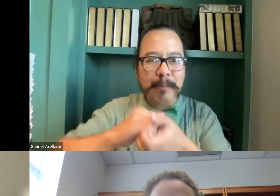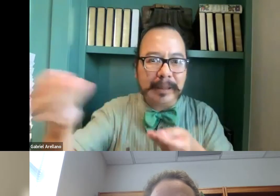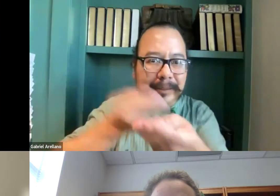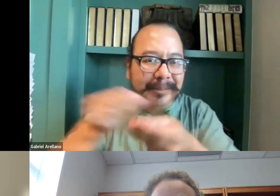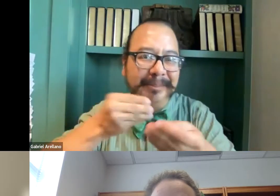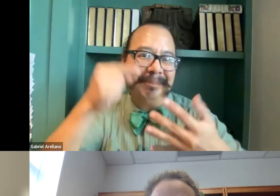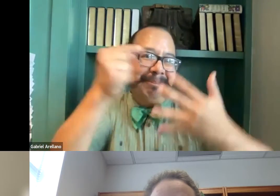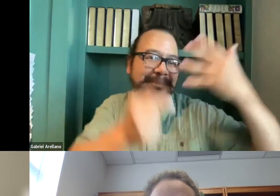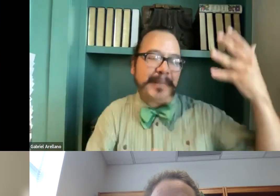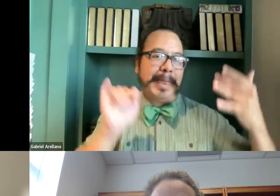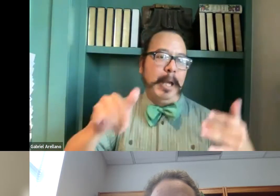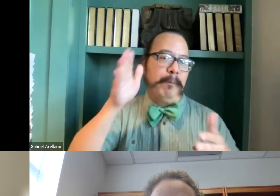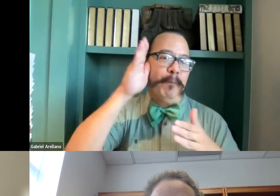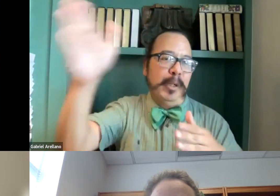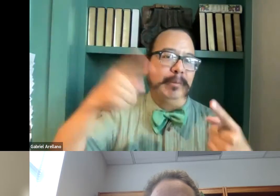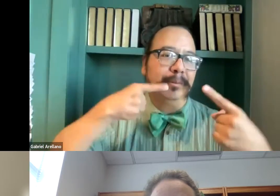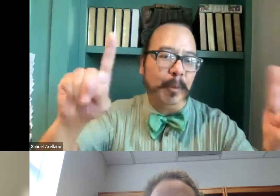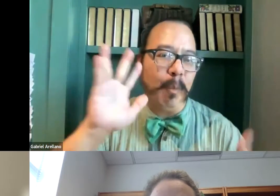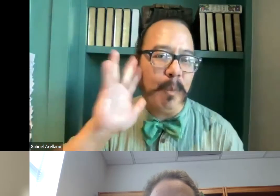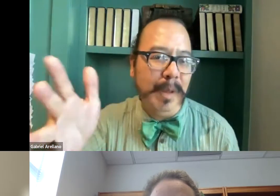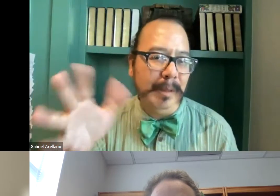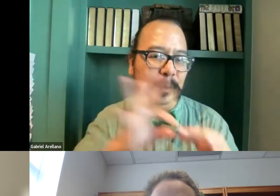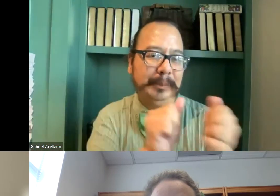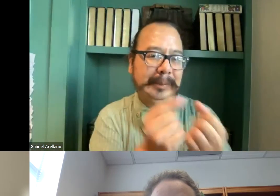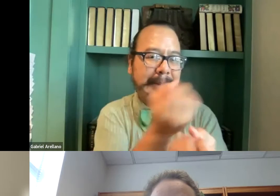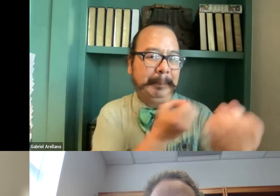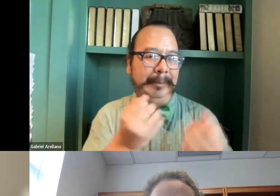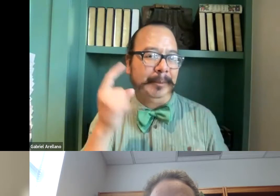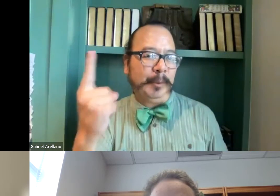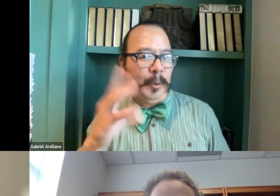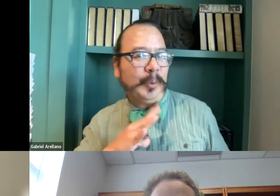Sign Language Interpreter | Paola Morales del Castillo, they: Uh. And so collaborations with Purdue have been very productive.